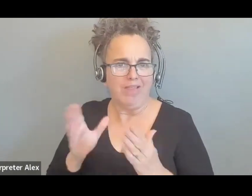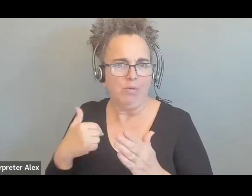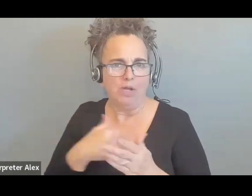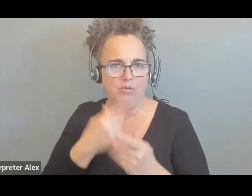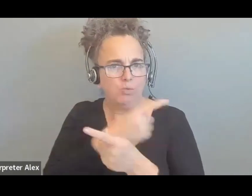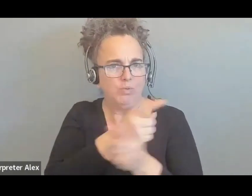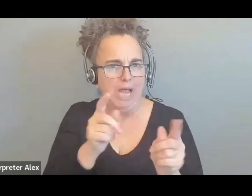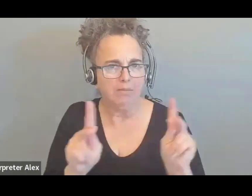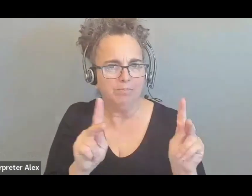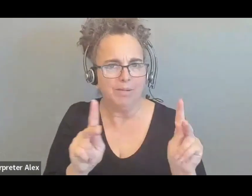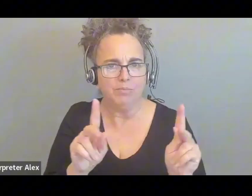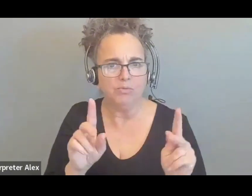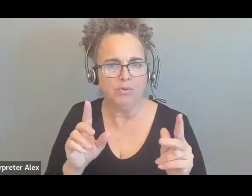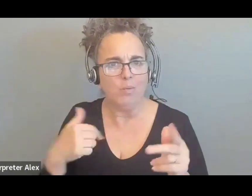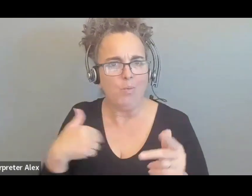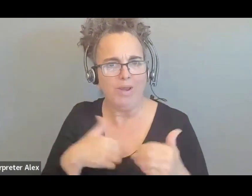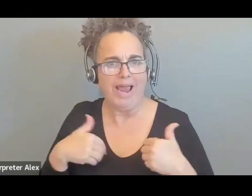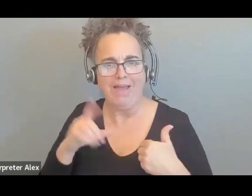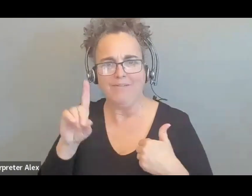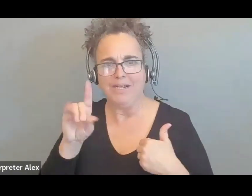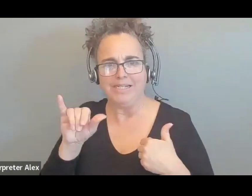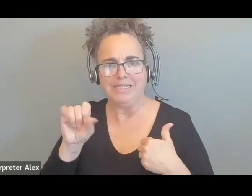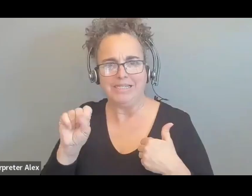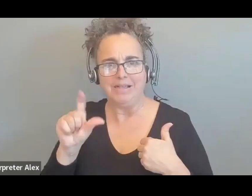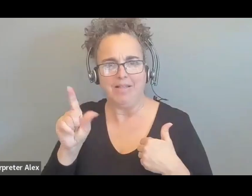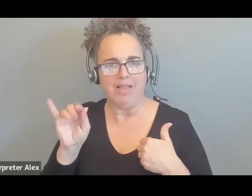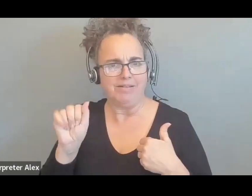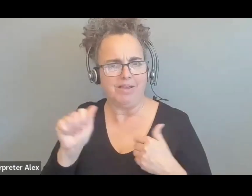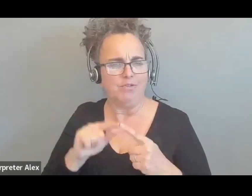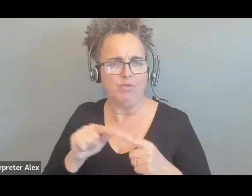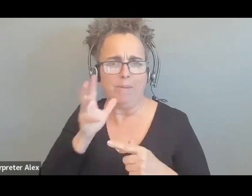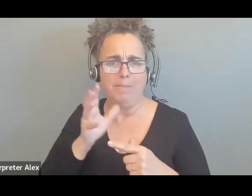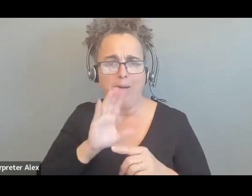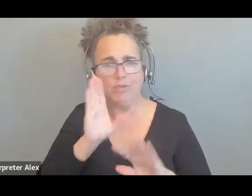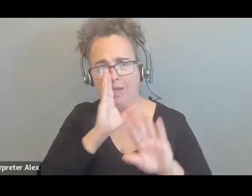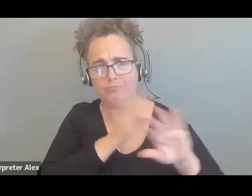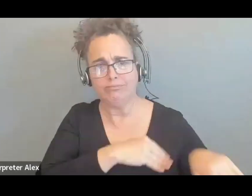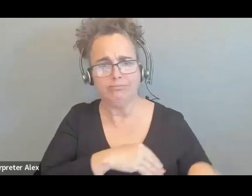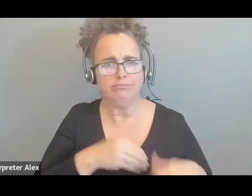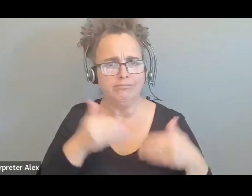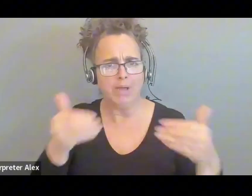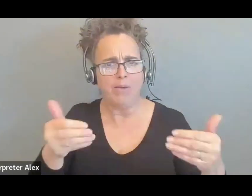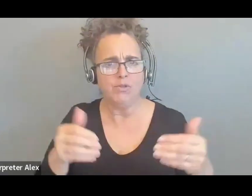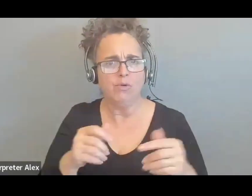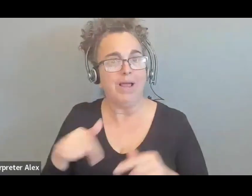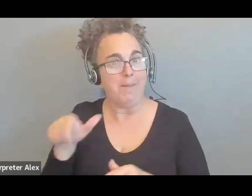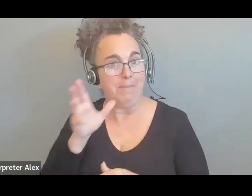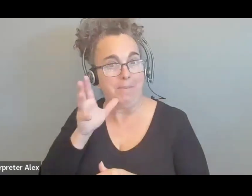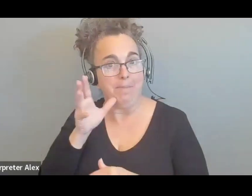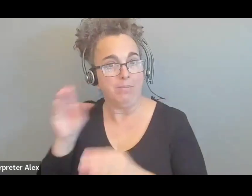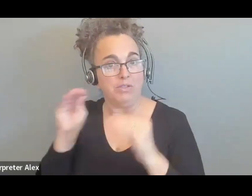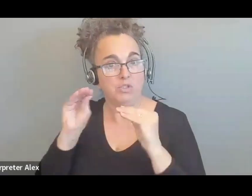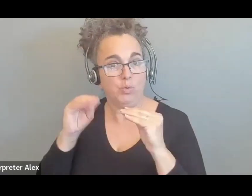She wanted us to just power through and we did and she tutored us. But I cut my hand open